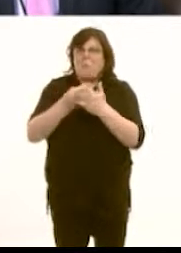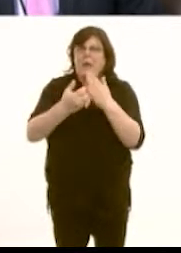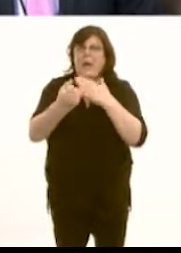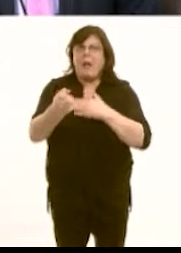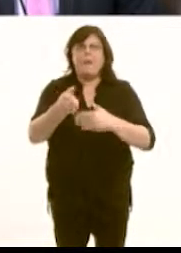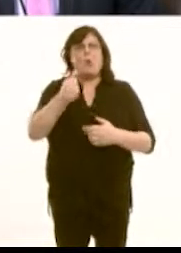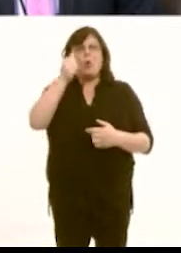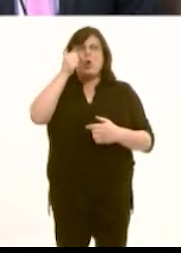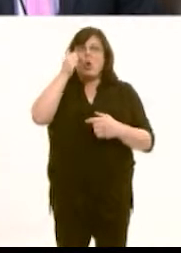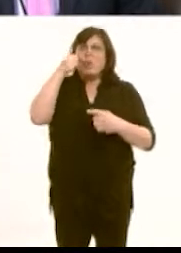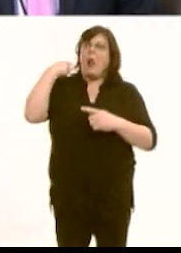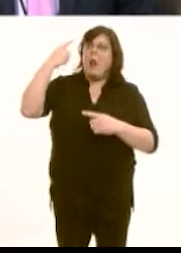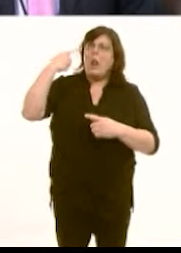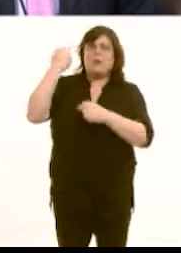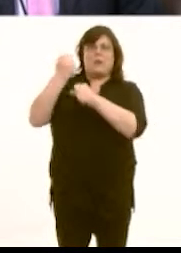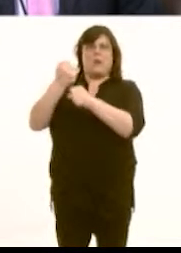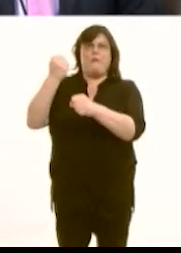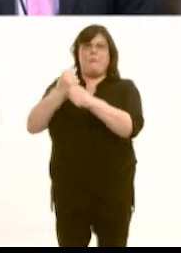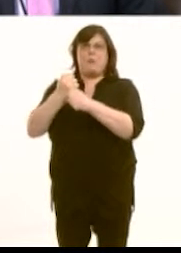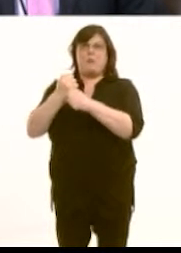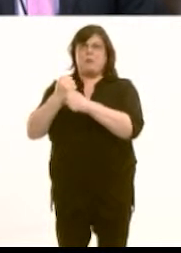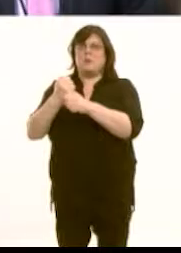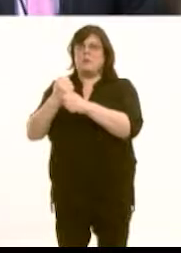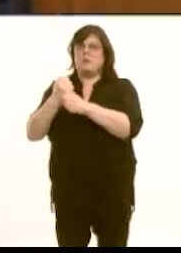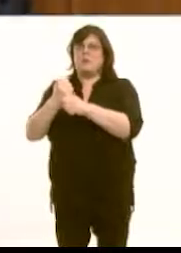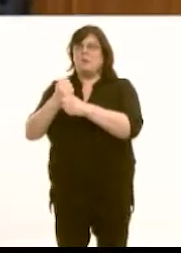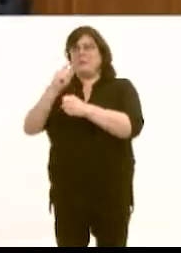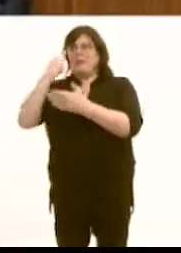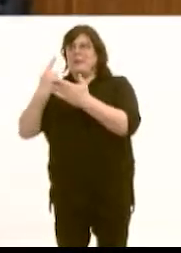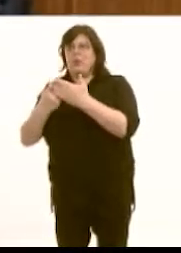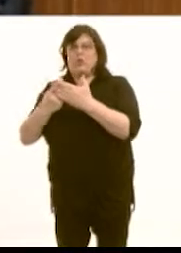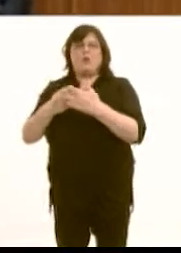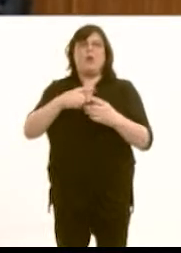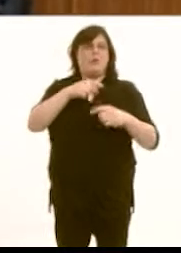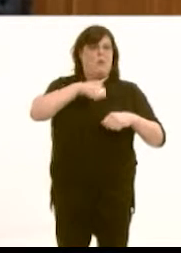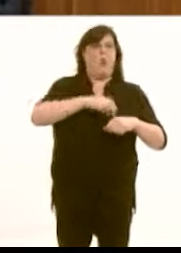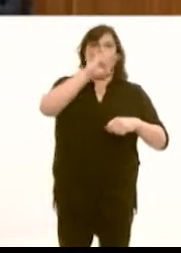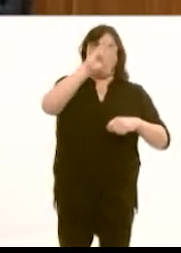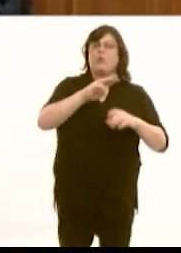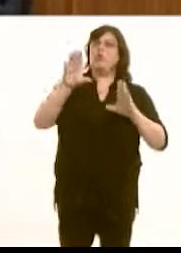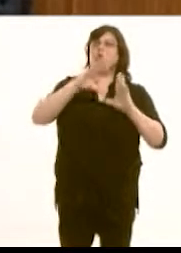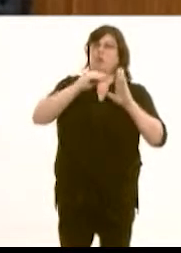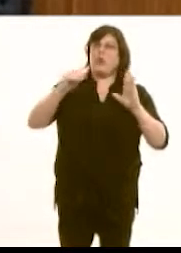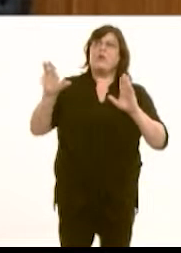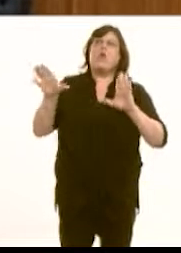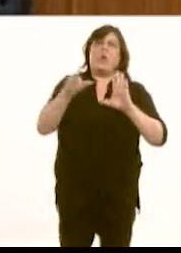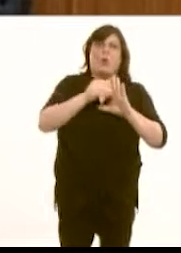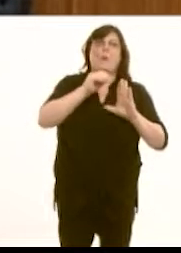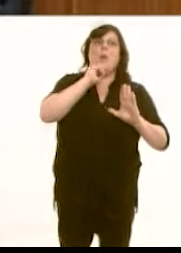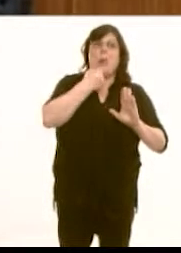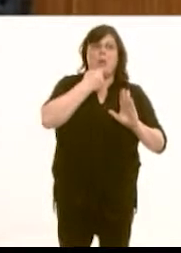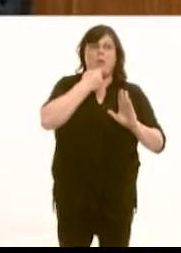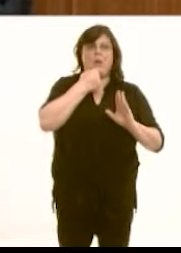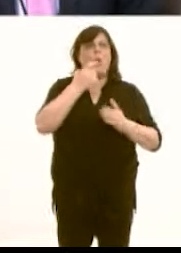exactly the same if that happened in Wales. The people of Wales want to make sure that vulnerable people are looked after.